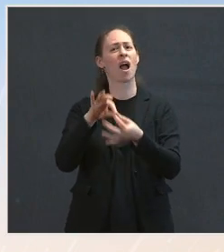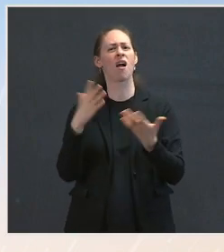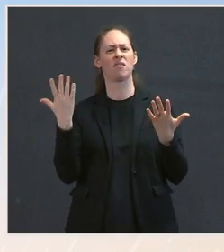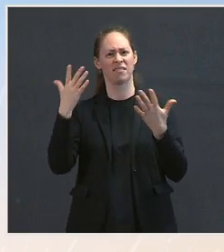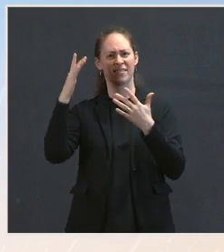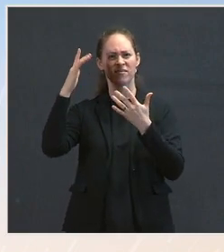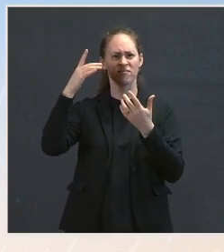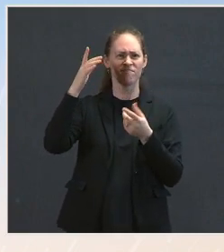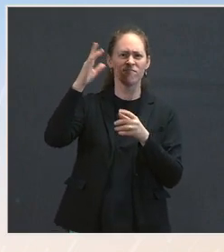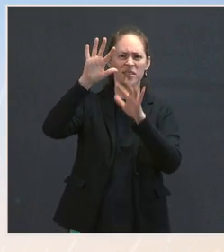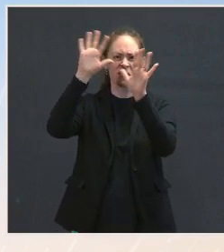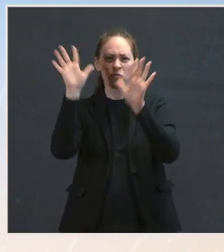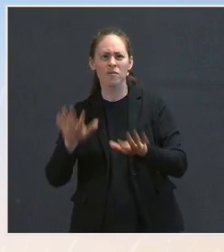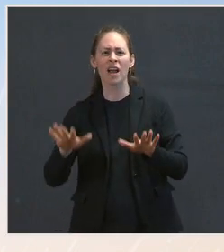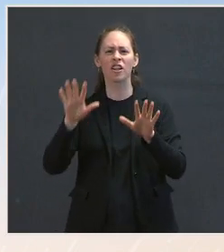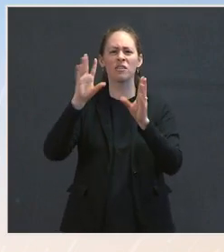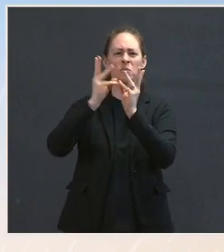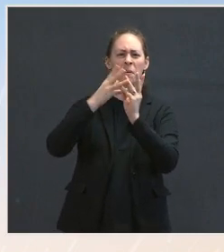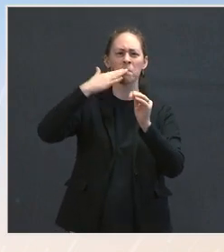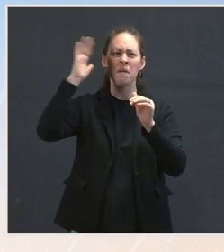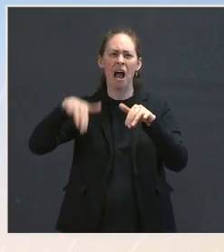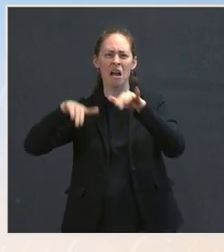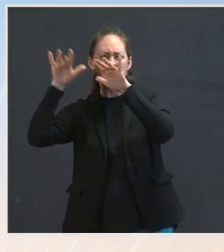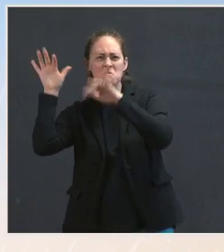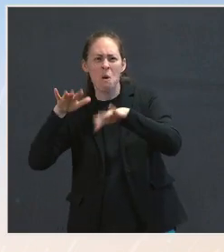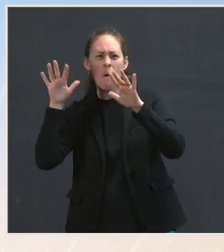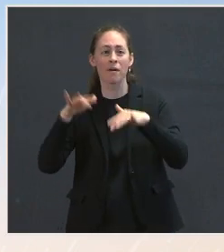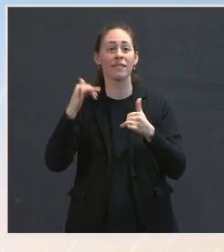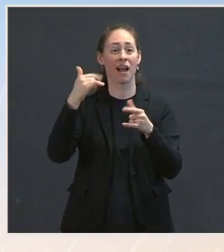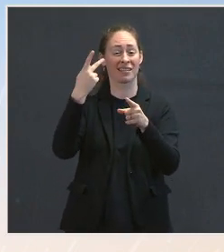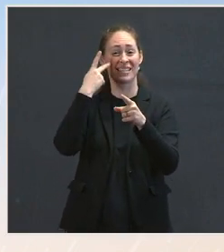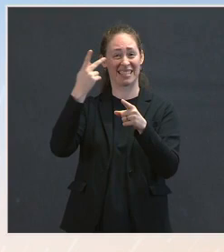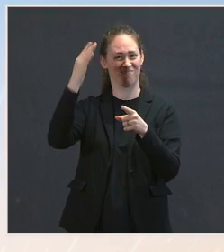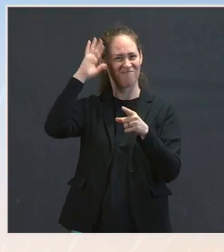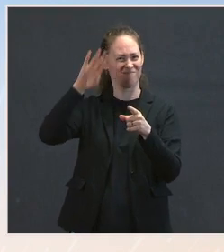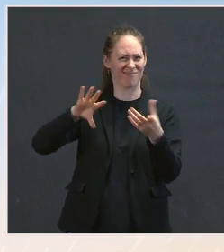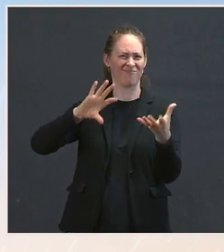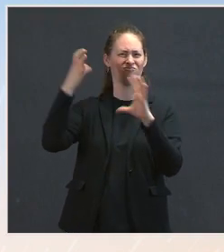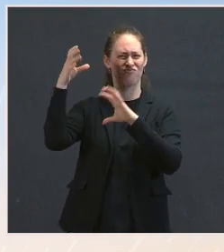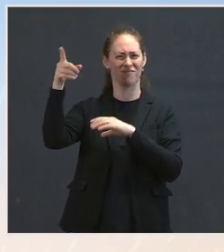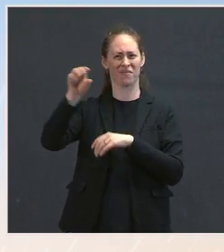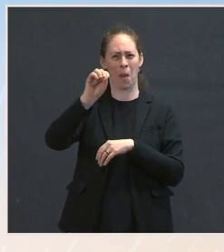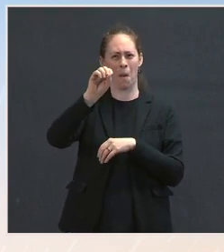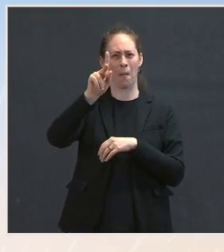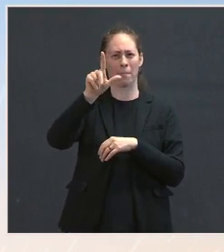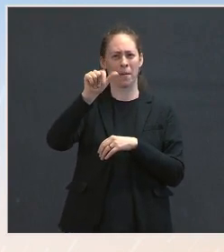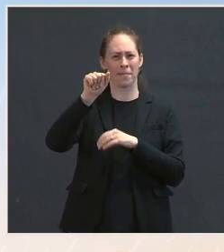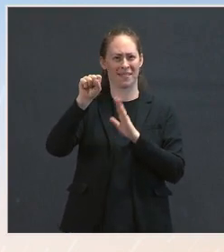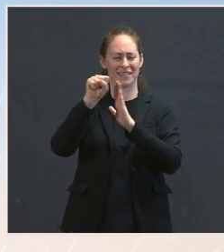approved the State of Oklahoma's Major Disaster Declaration request. This action will authorize FEMA